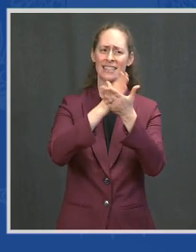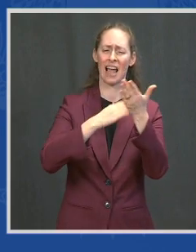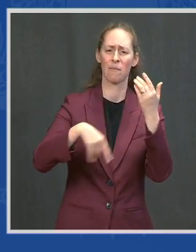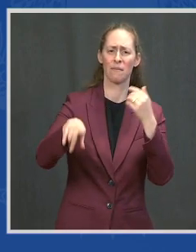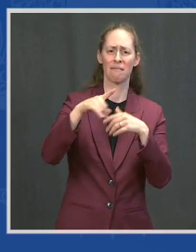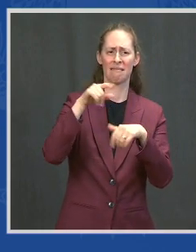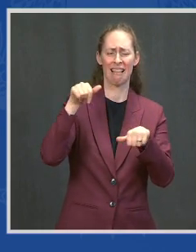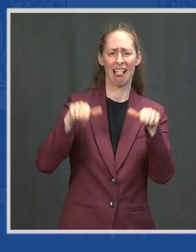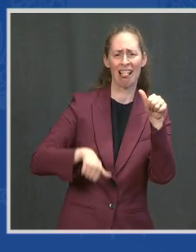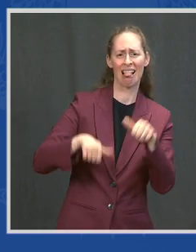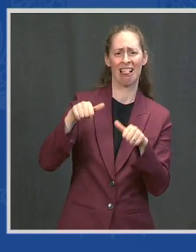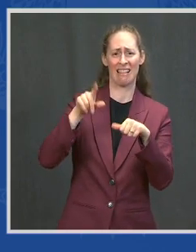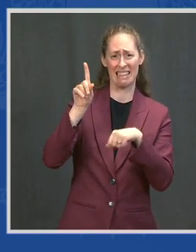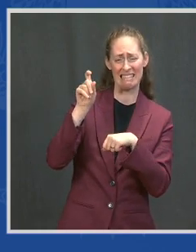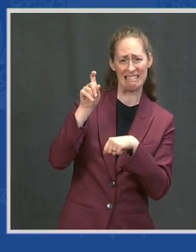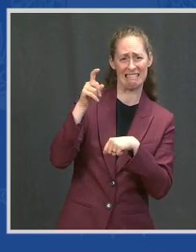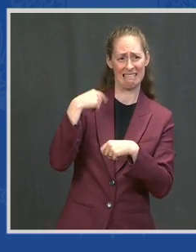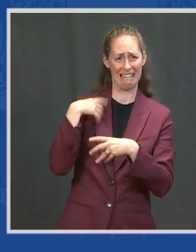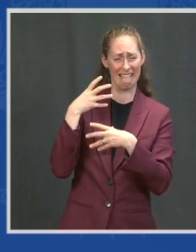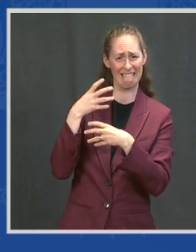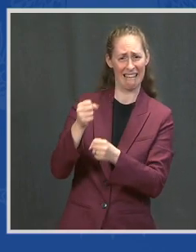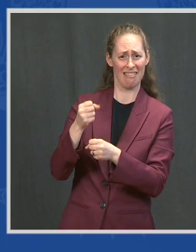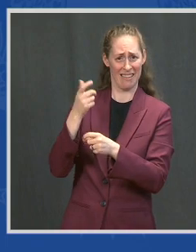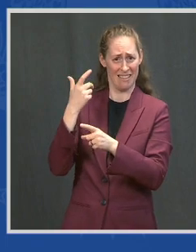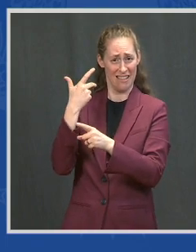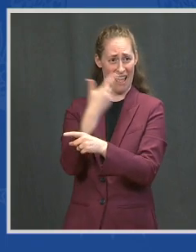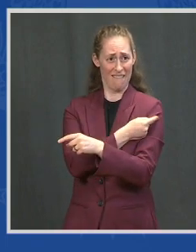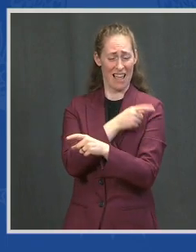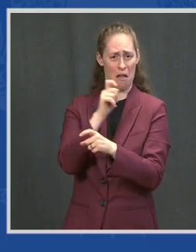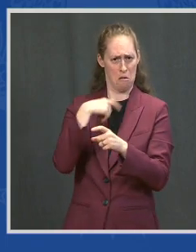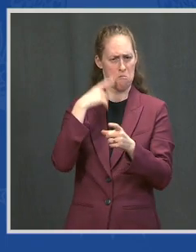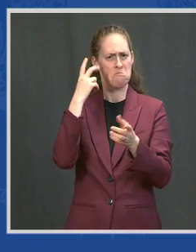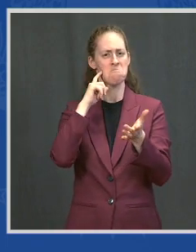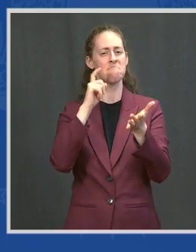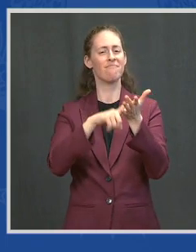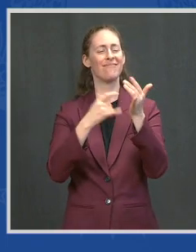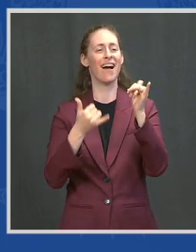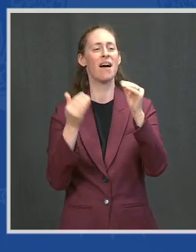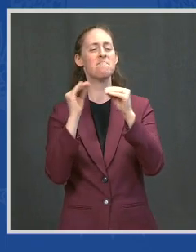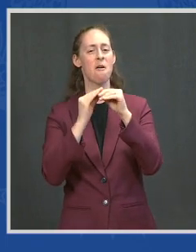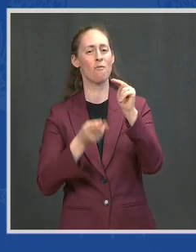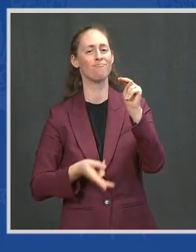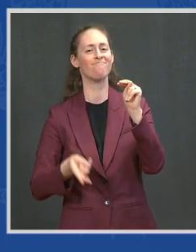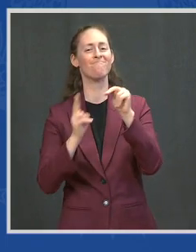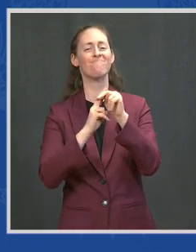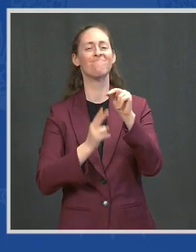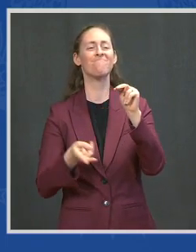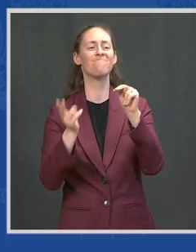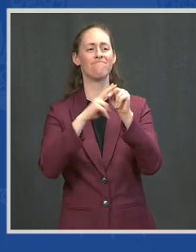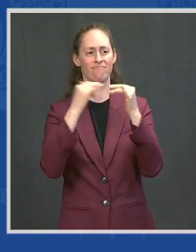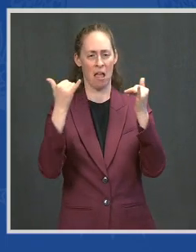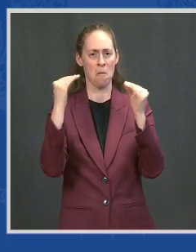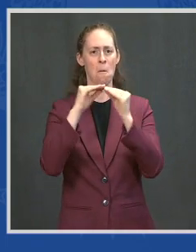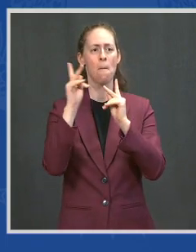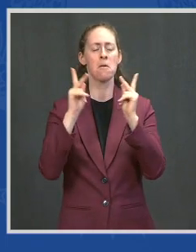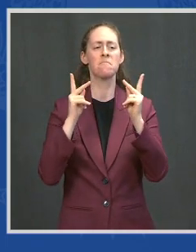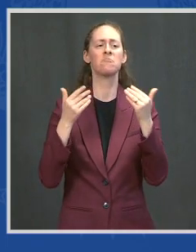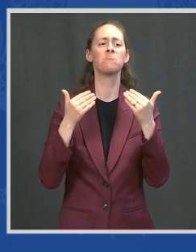rise steadily these past few months among virtually every segment of the population. And as more and more Americans